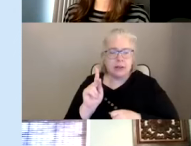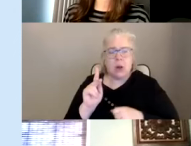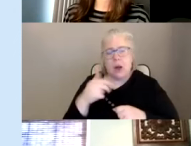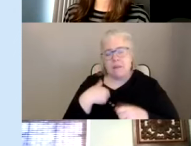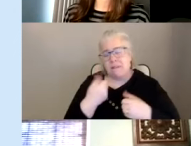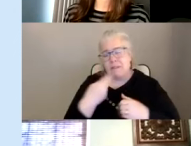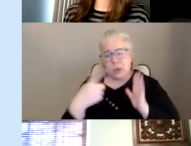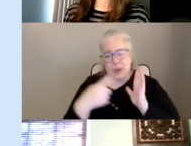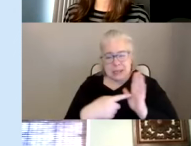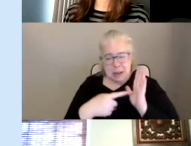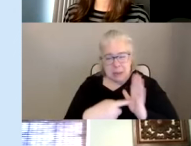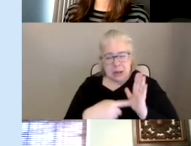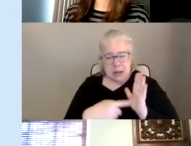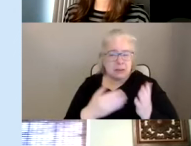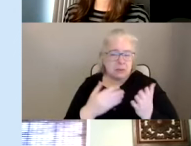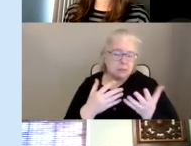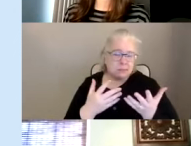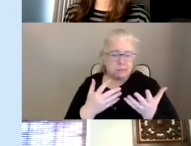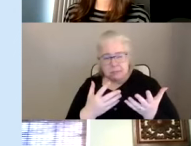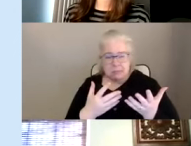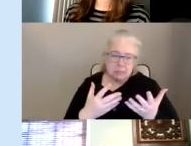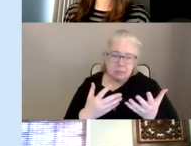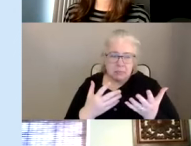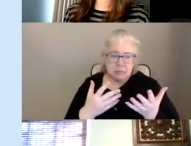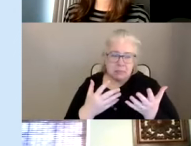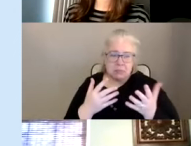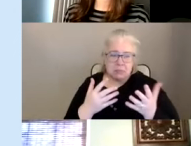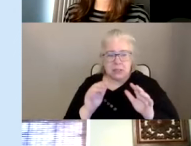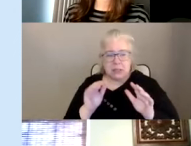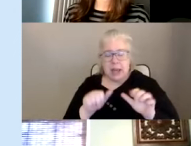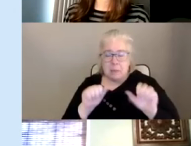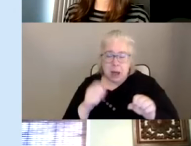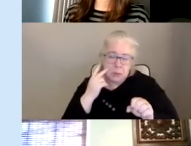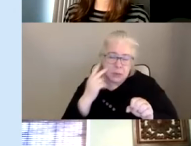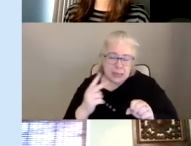of where they may see language barriers or language access opportunities